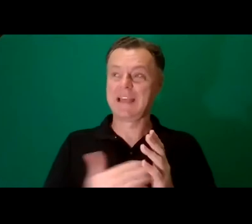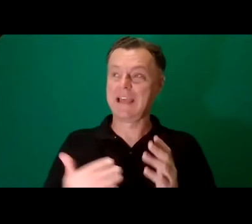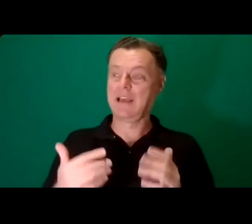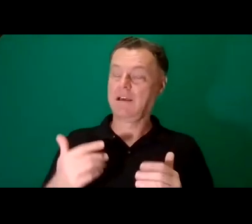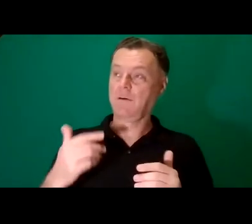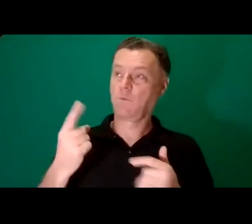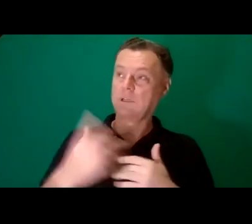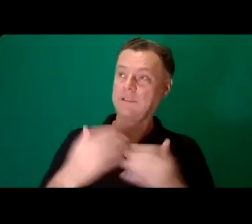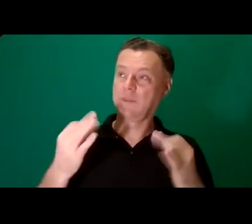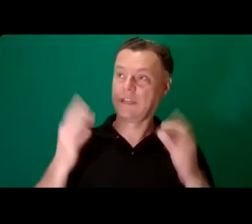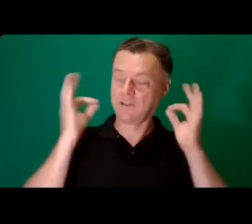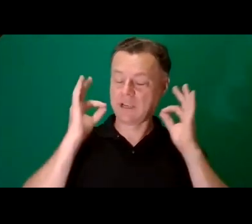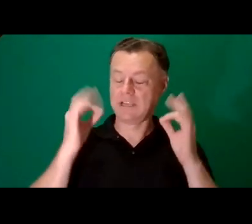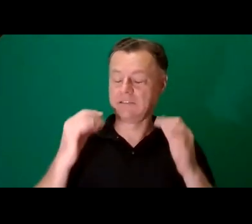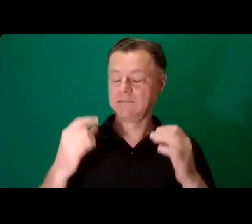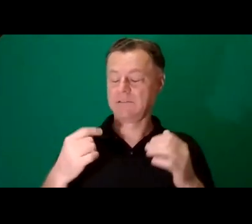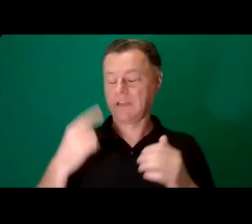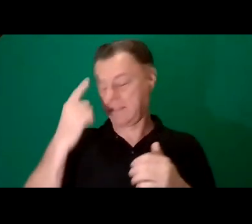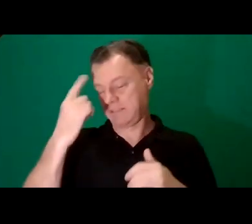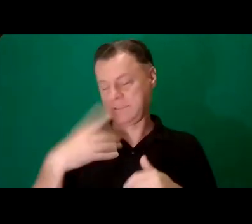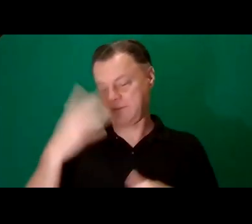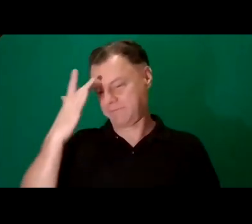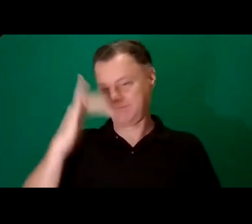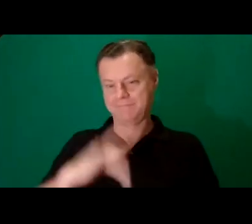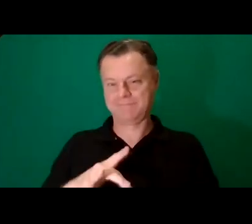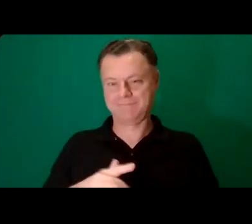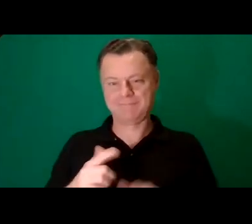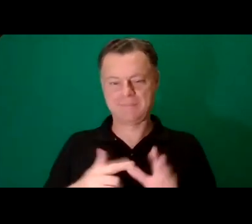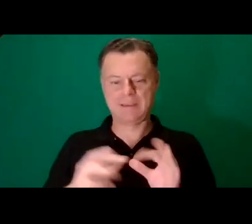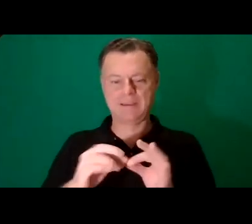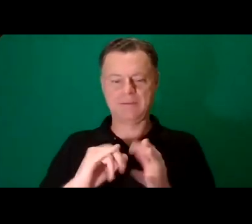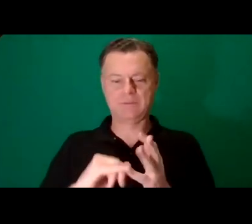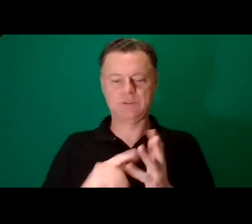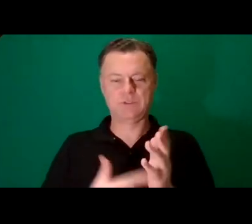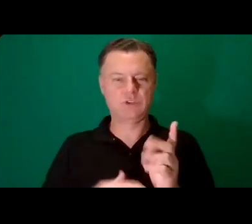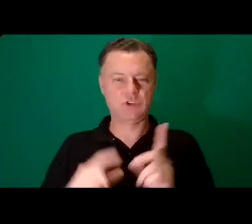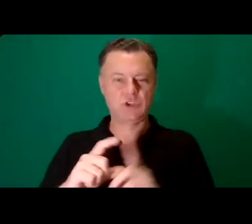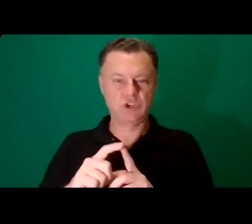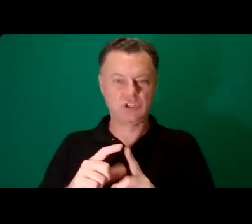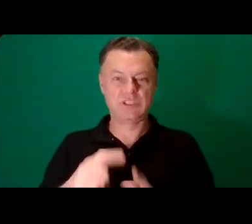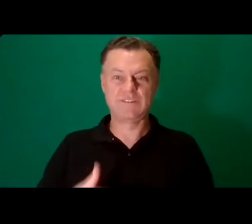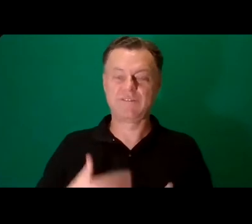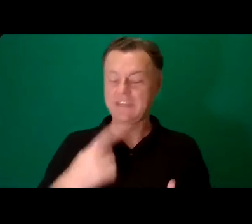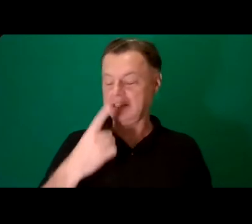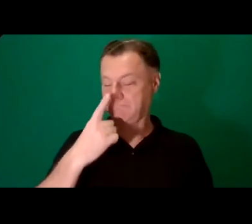is just absurd and the idea of feeling ashamed of them or worrying what people would